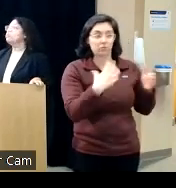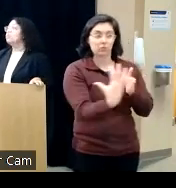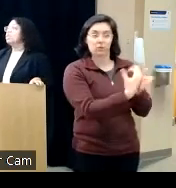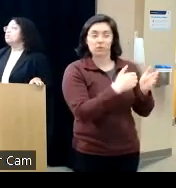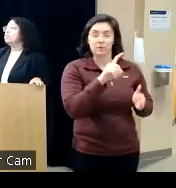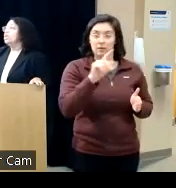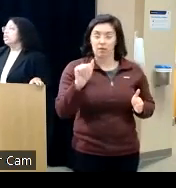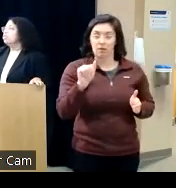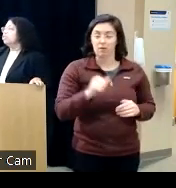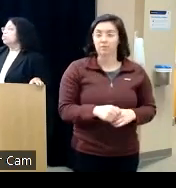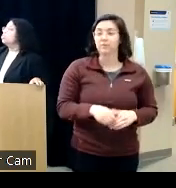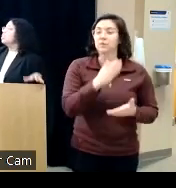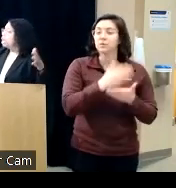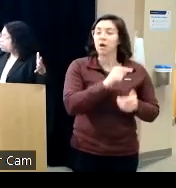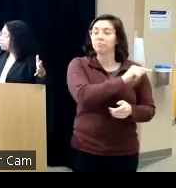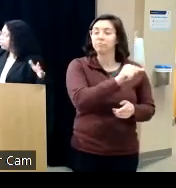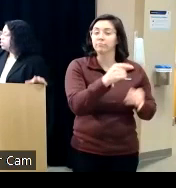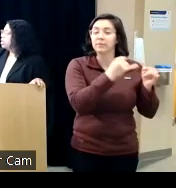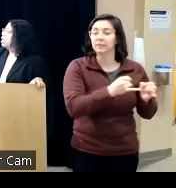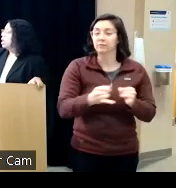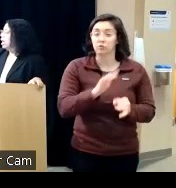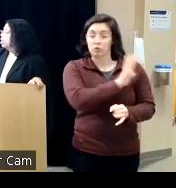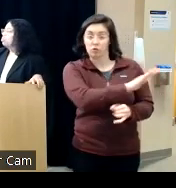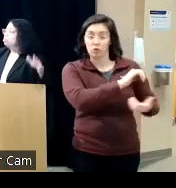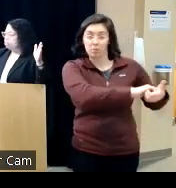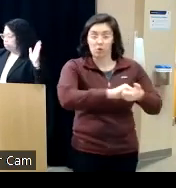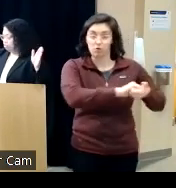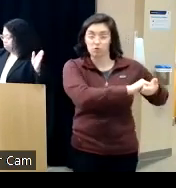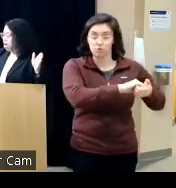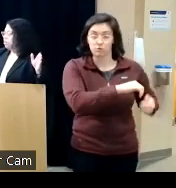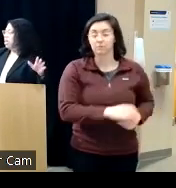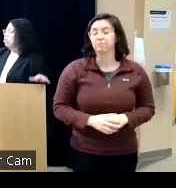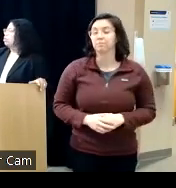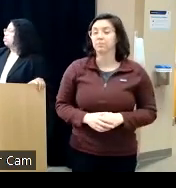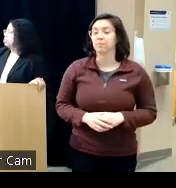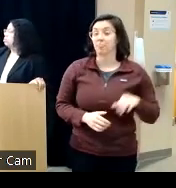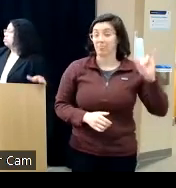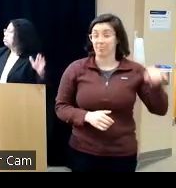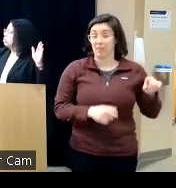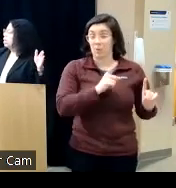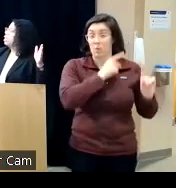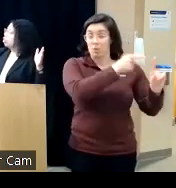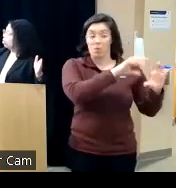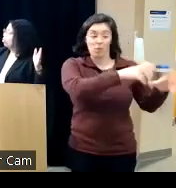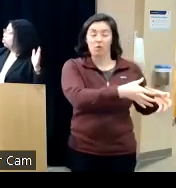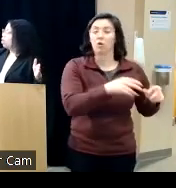um some of these individuals that they partner with and part of that goal is to look at girls